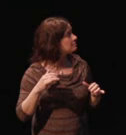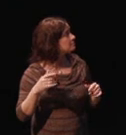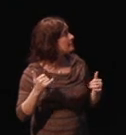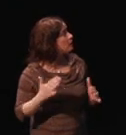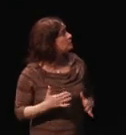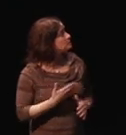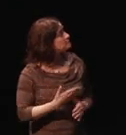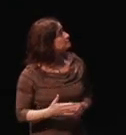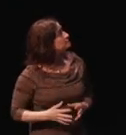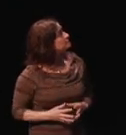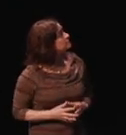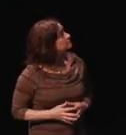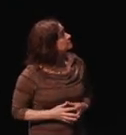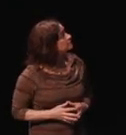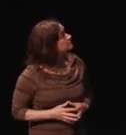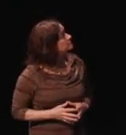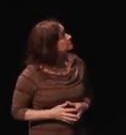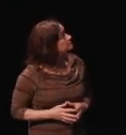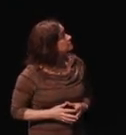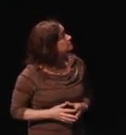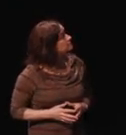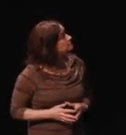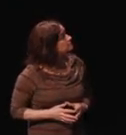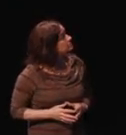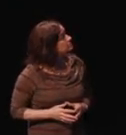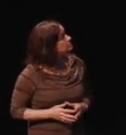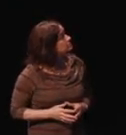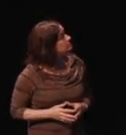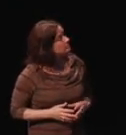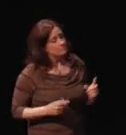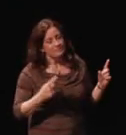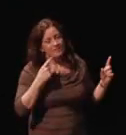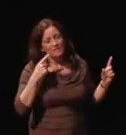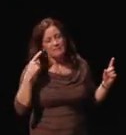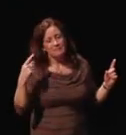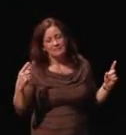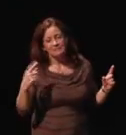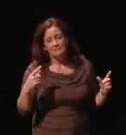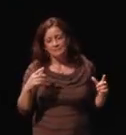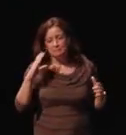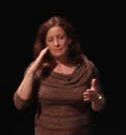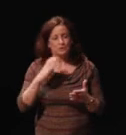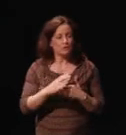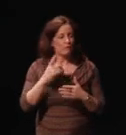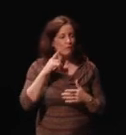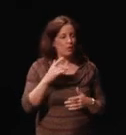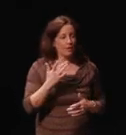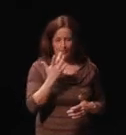Okay, and this is a very well-known picture in geek circles. Okay.